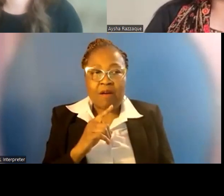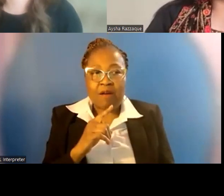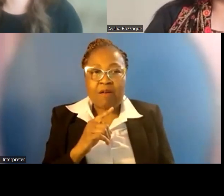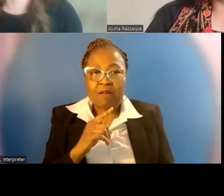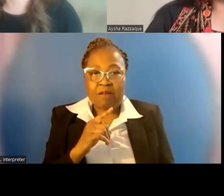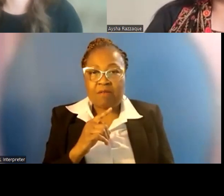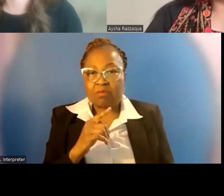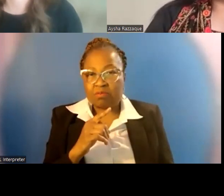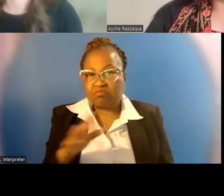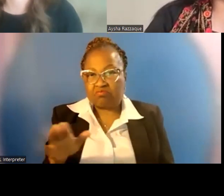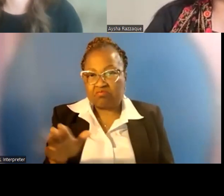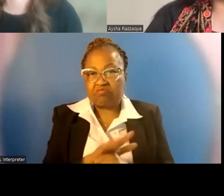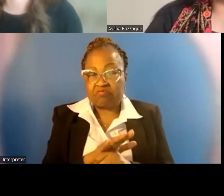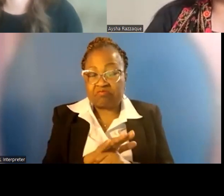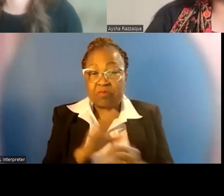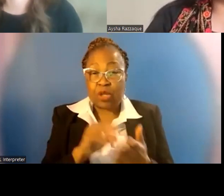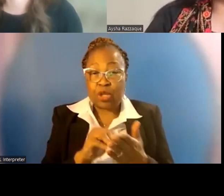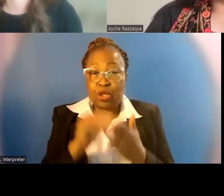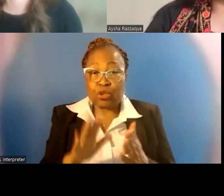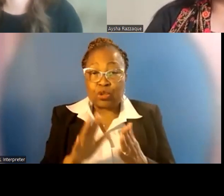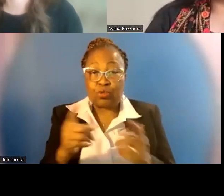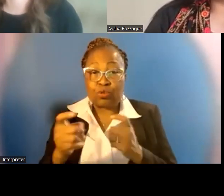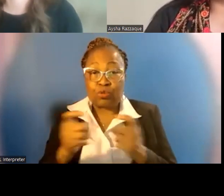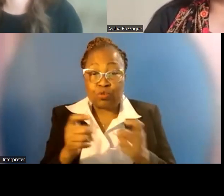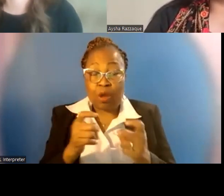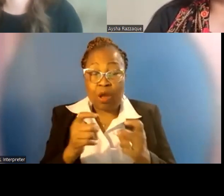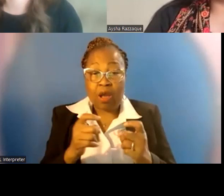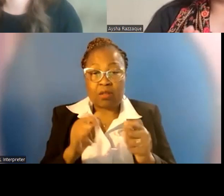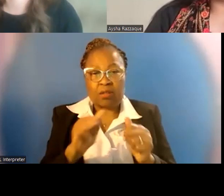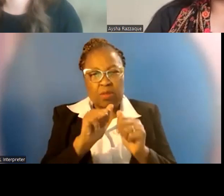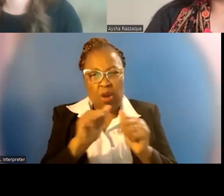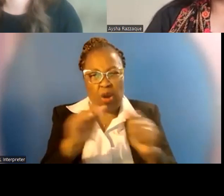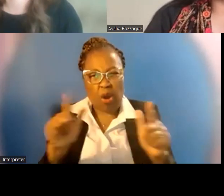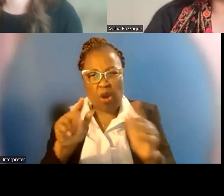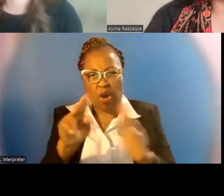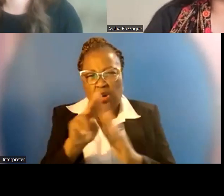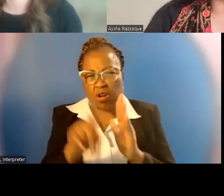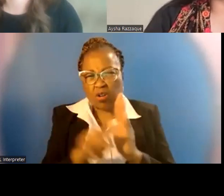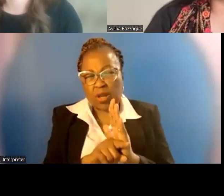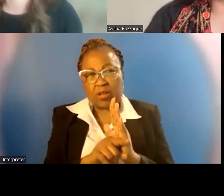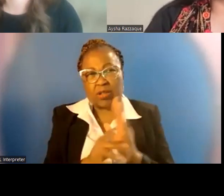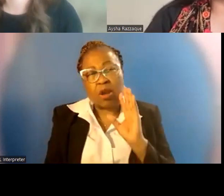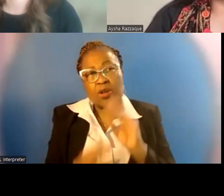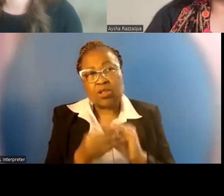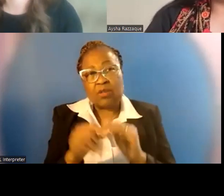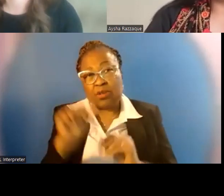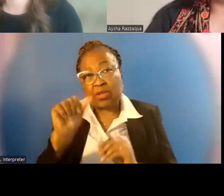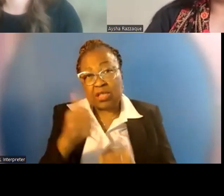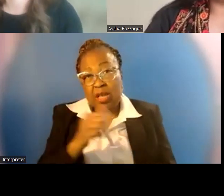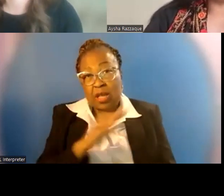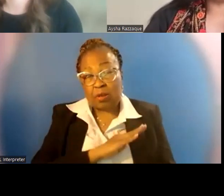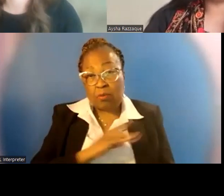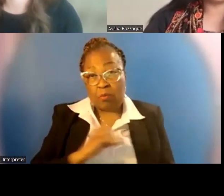and also almost all undergraduates, I'd say maybe nine out of 10 board members are undergraduates.